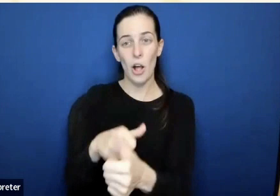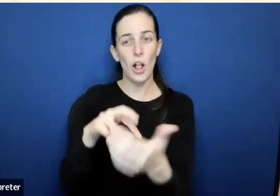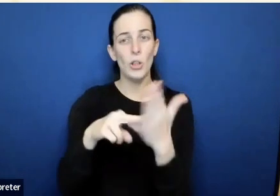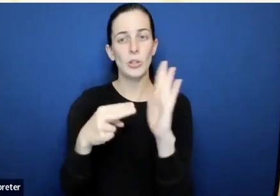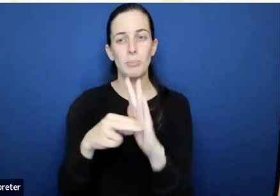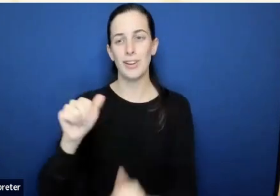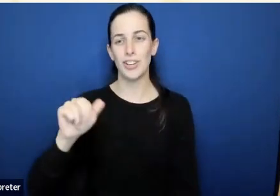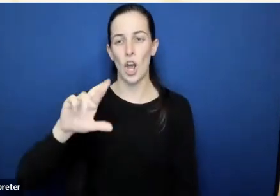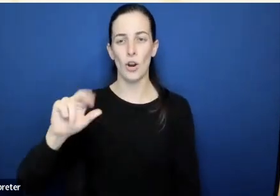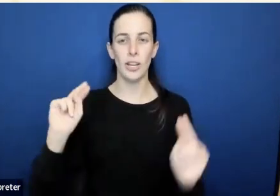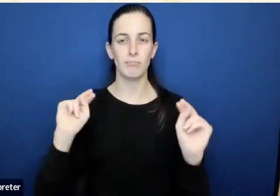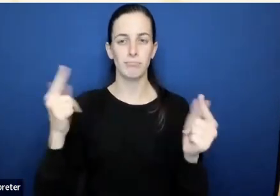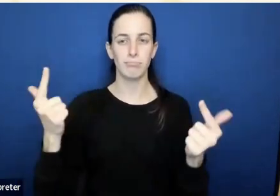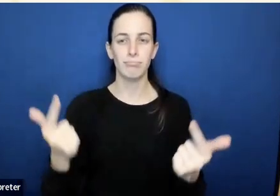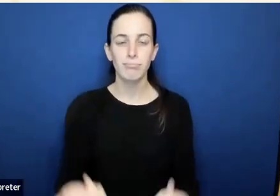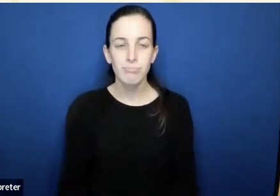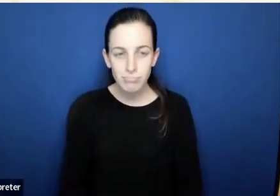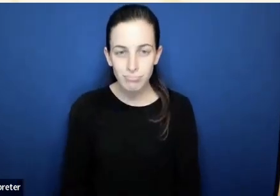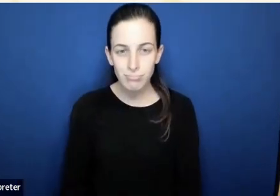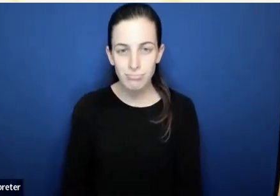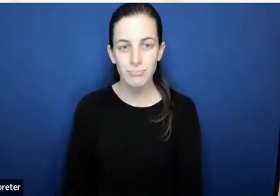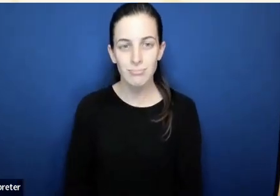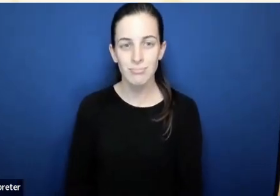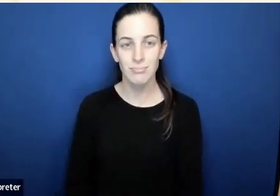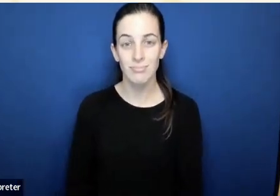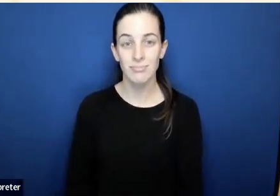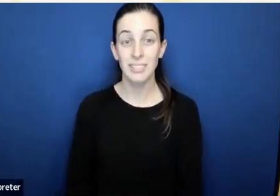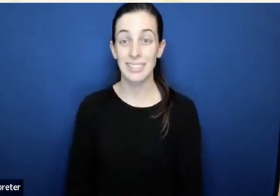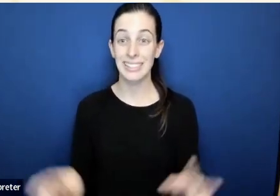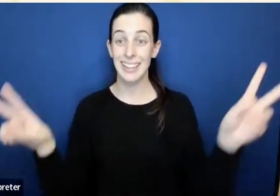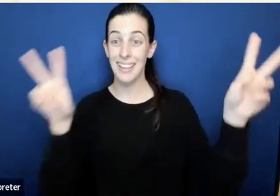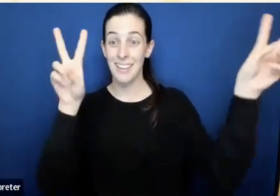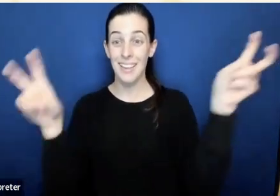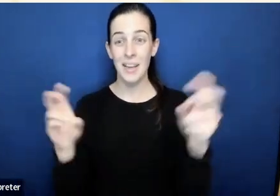That's why it is a very common saying, No ARIA is better than bad ARIA.